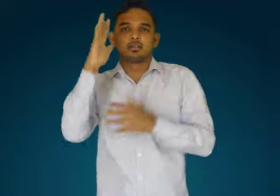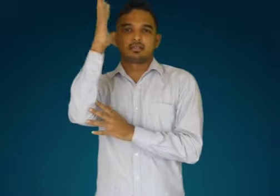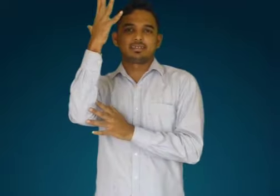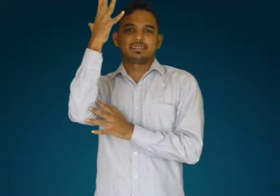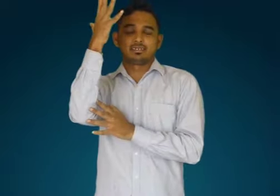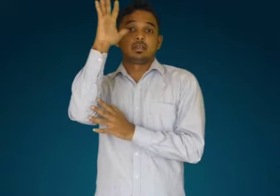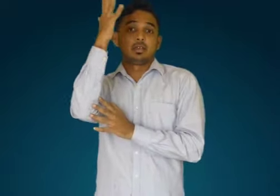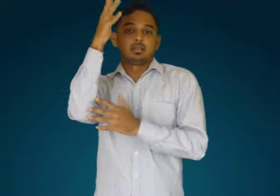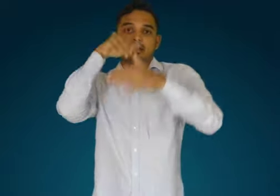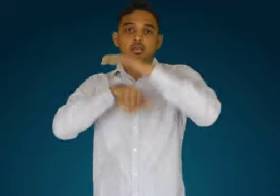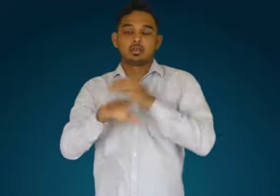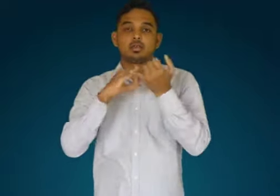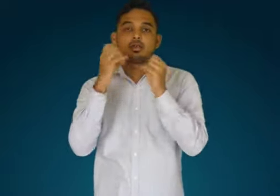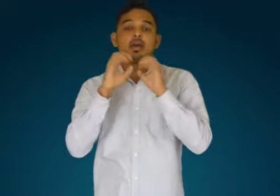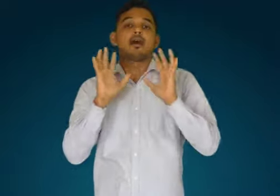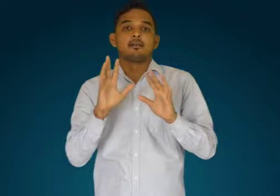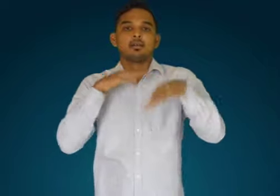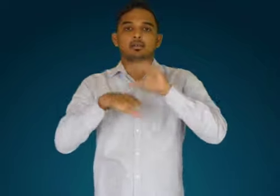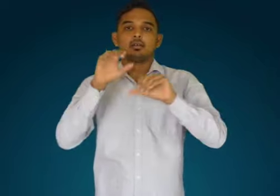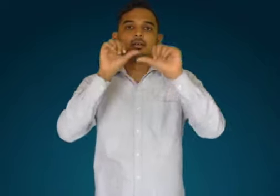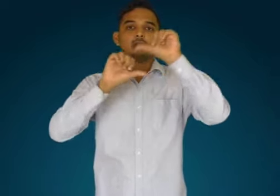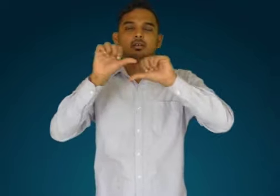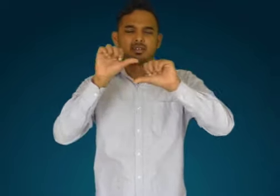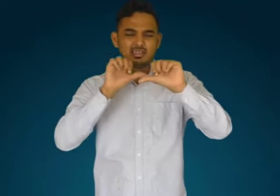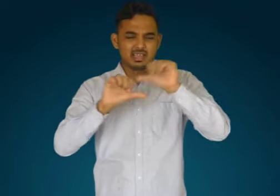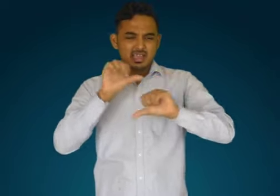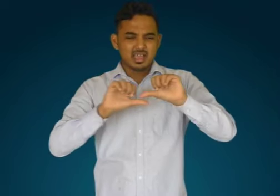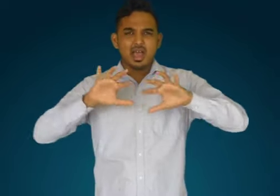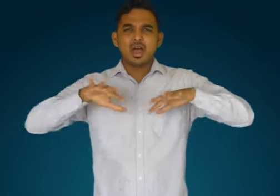in fact within a single topic you will find interconnected elements of science